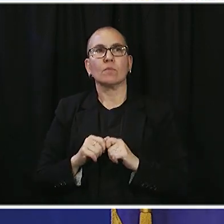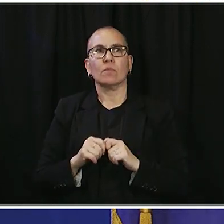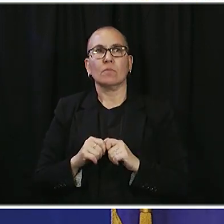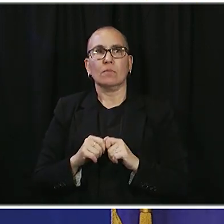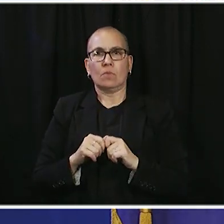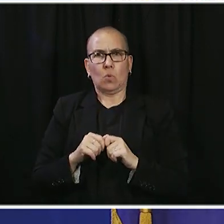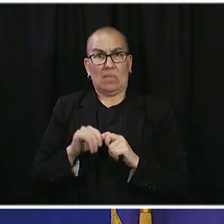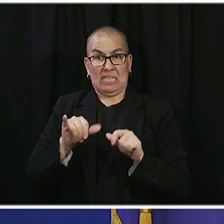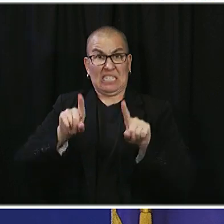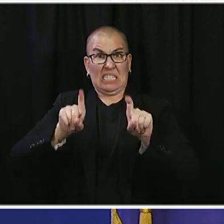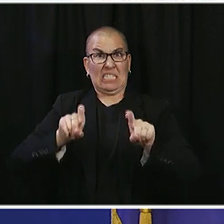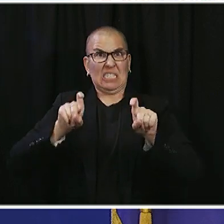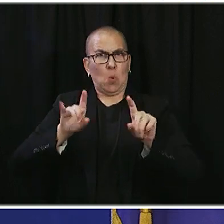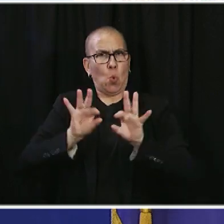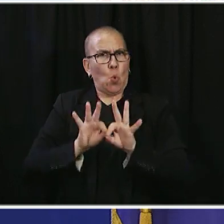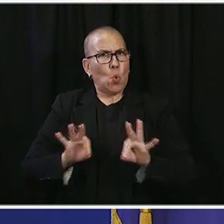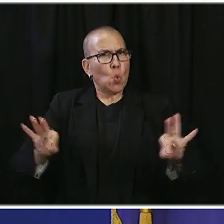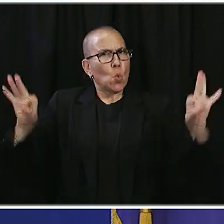THAT IS A KEY TO BEING ABLE TO GET THESE OPEN.